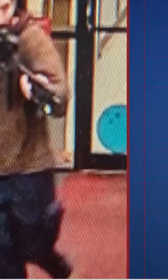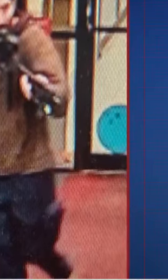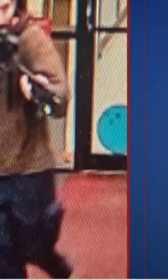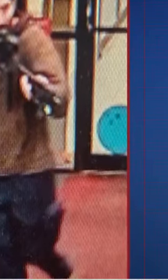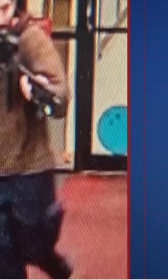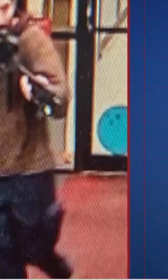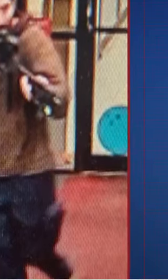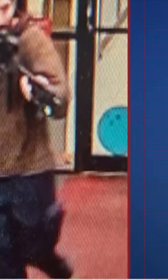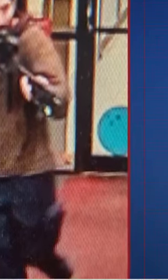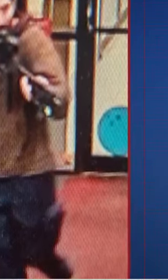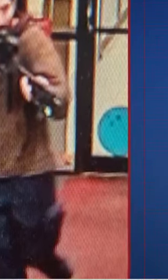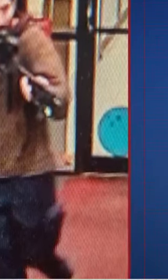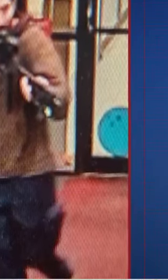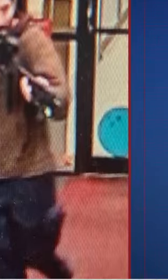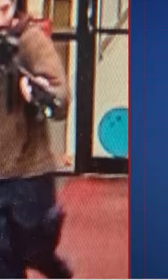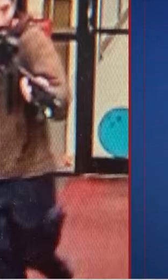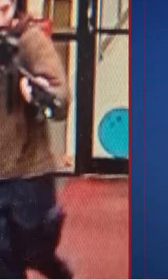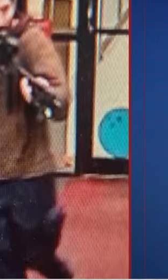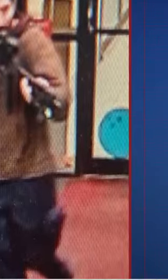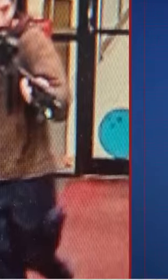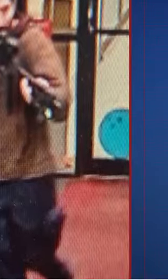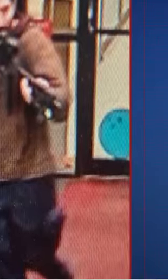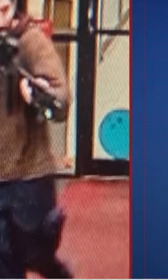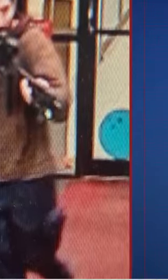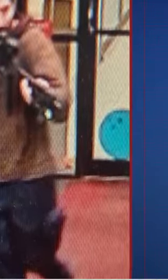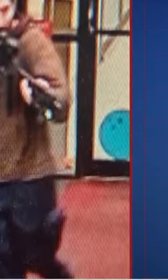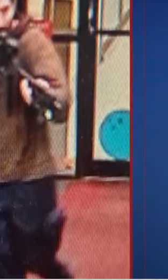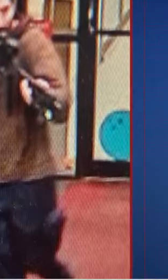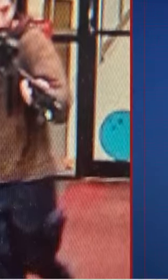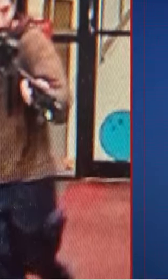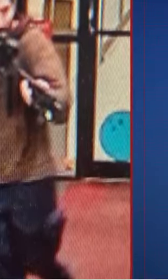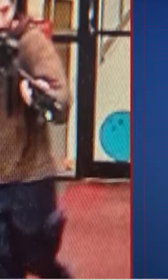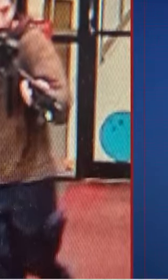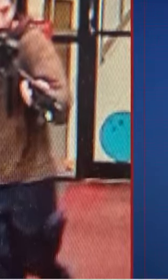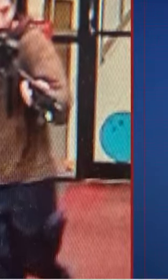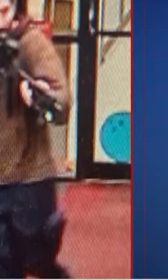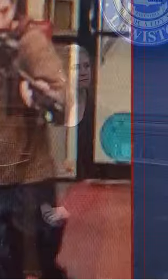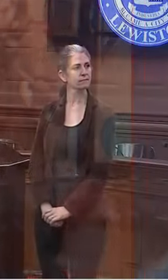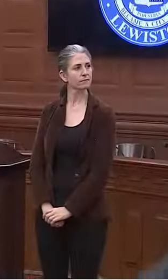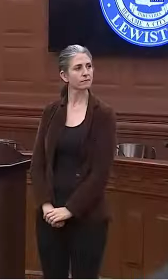18 VICTIMS GUNNED DOWN BY ACCUSED KILLER ROBERT CARD. LAW ENFORCEMENT AGENTS SAYING